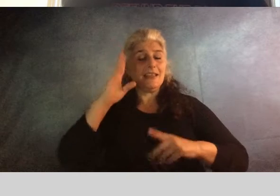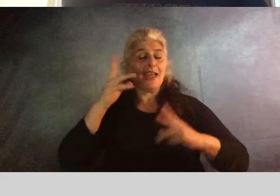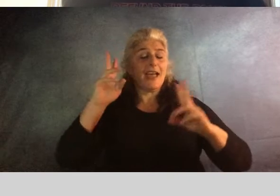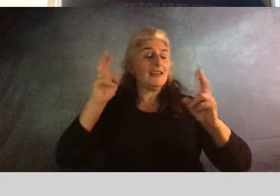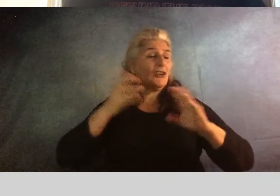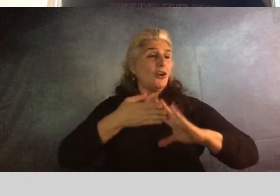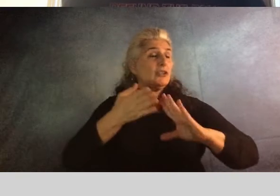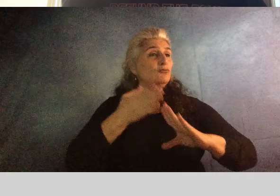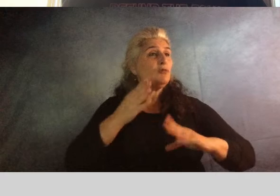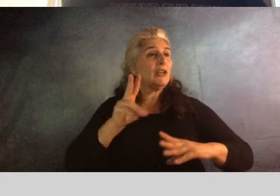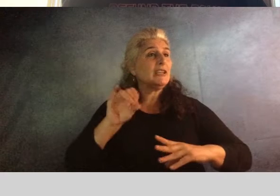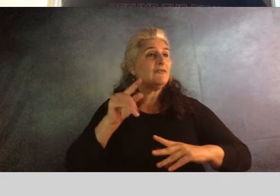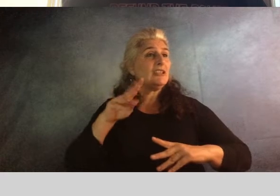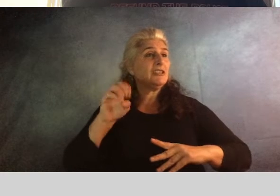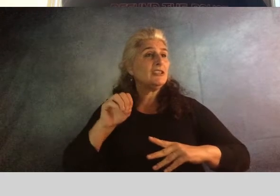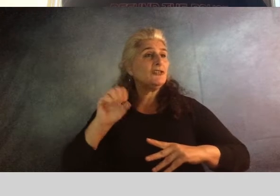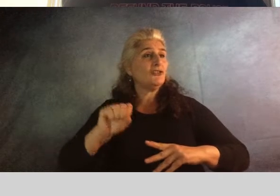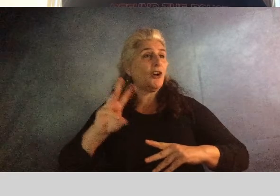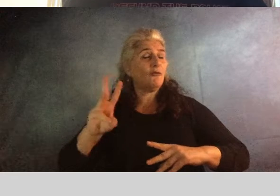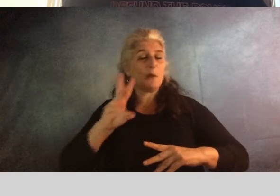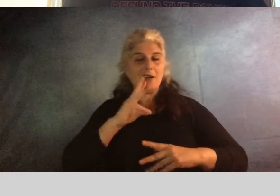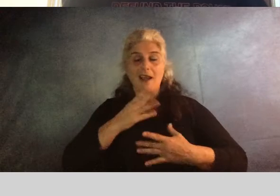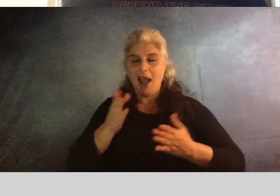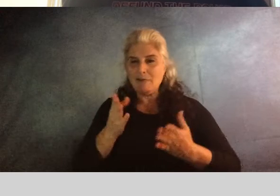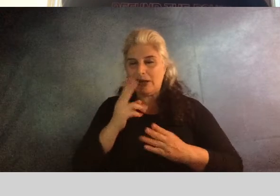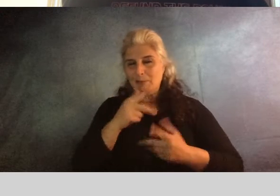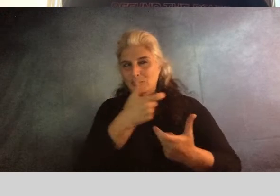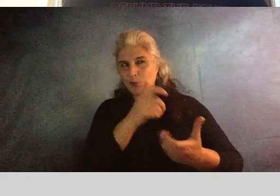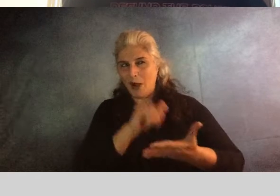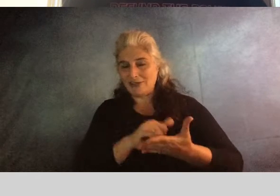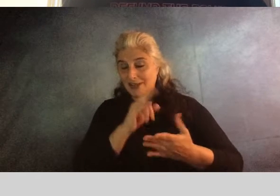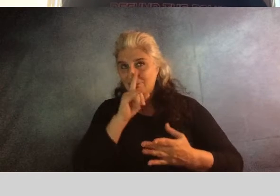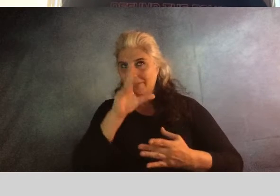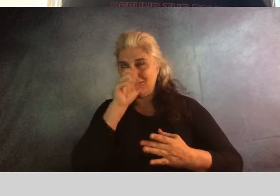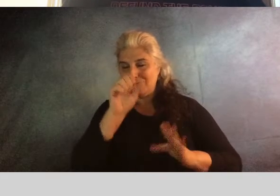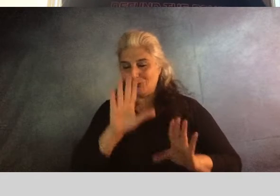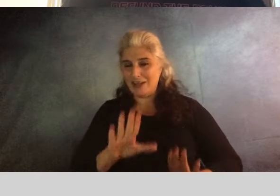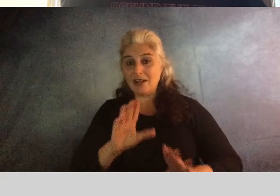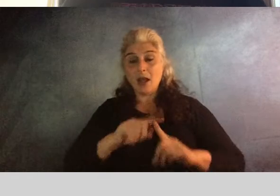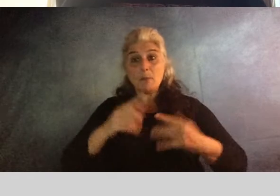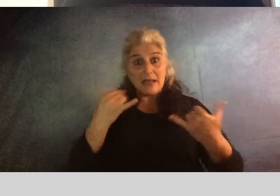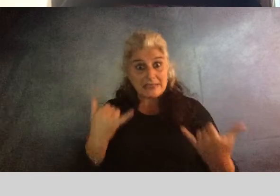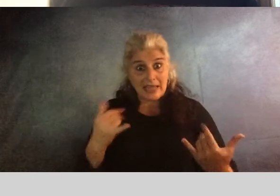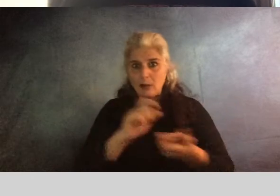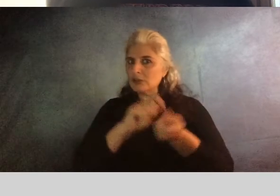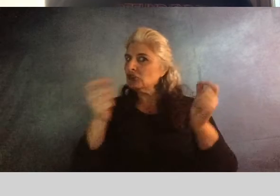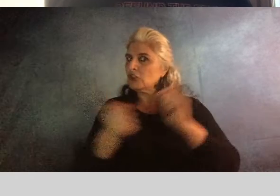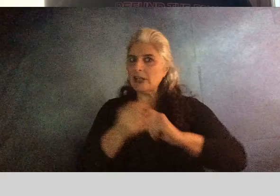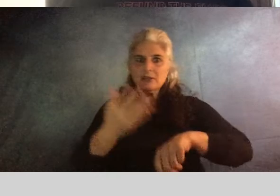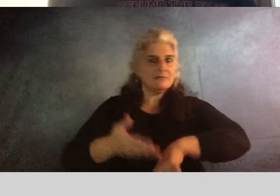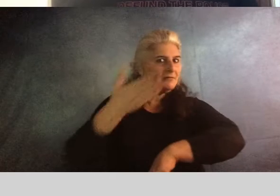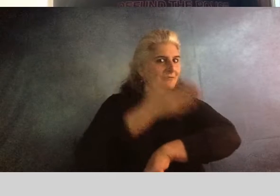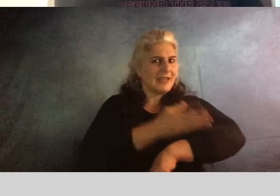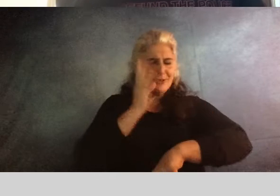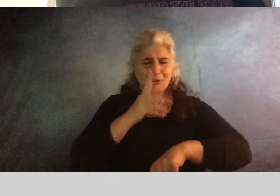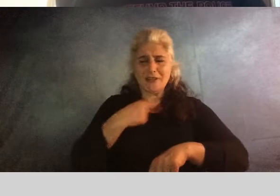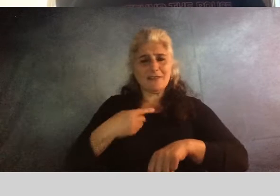and I recommend that you check it out if you're interested in more context. Today, the PyPI codebase is a robust, open source platform with high uptime and low-latency.